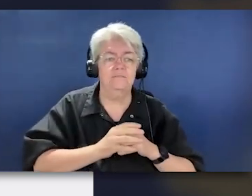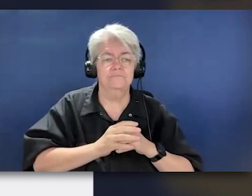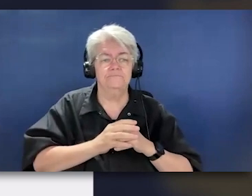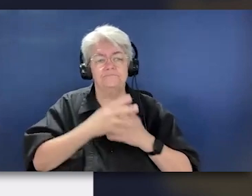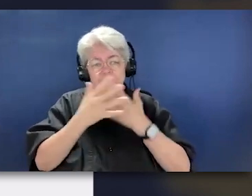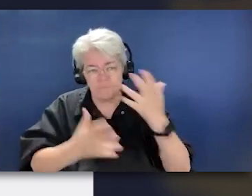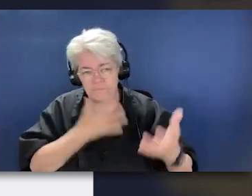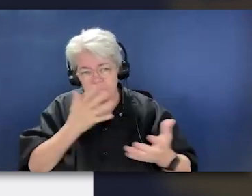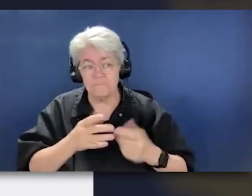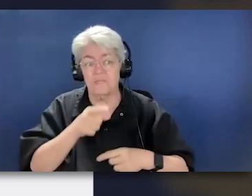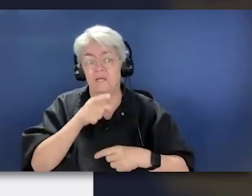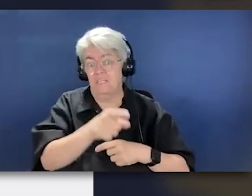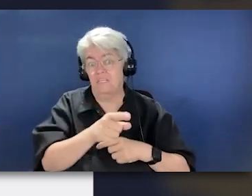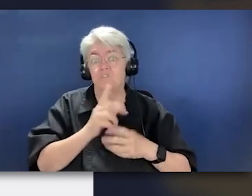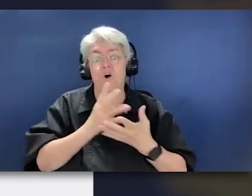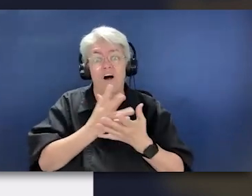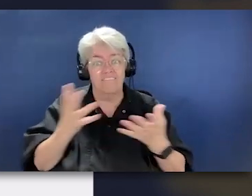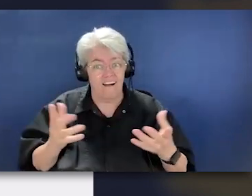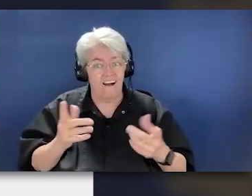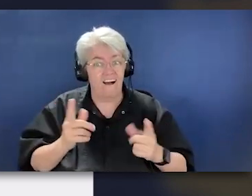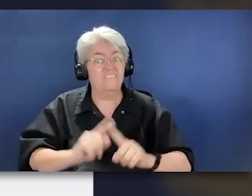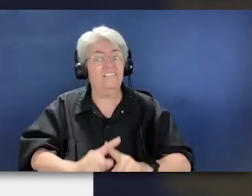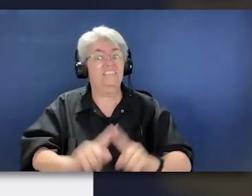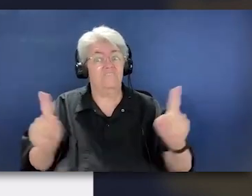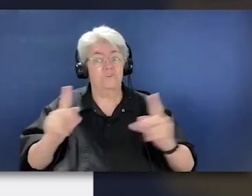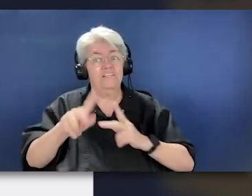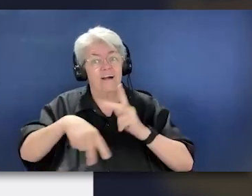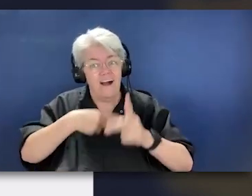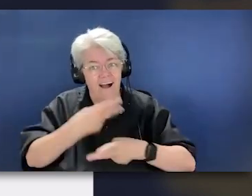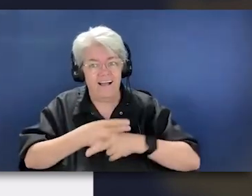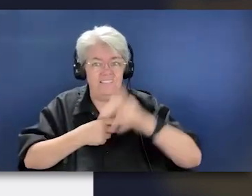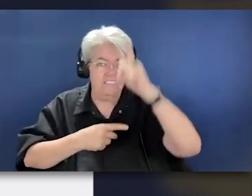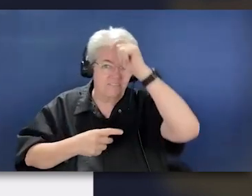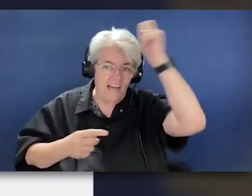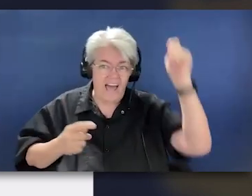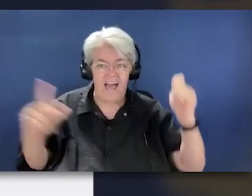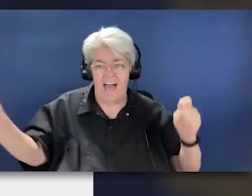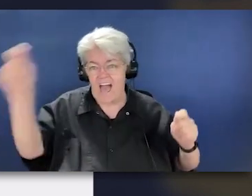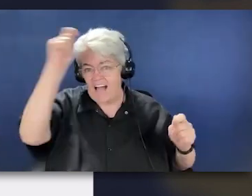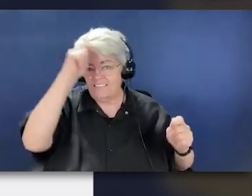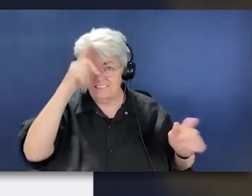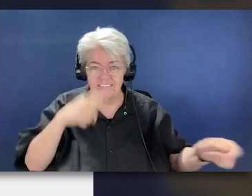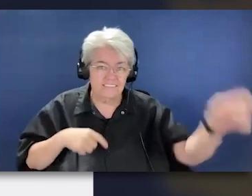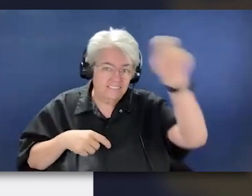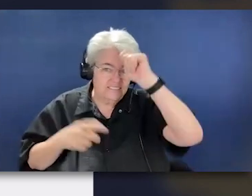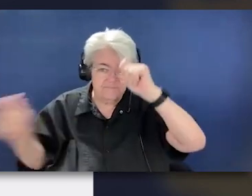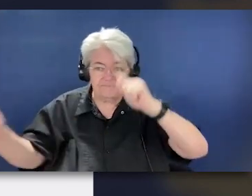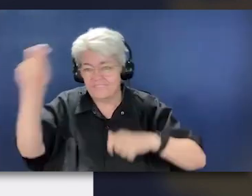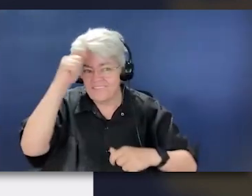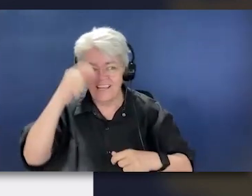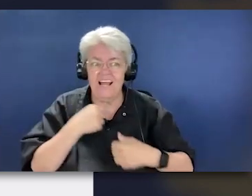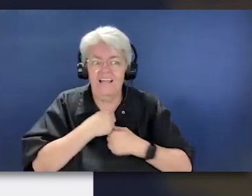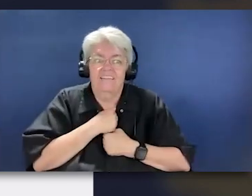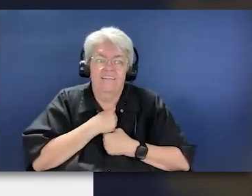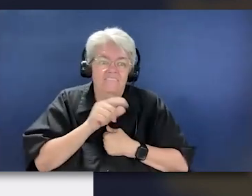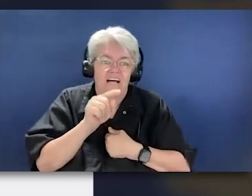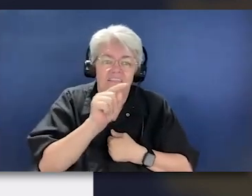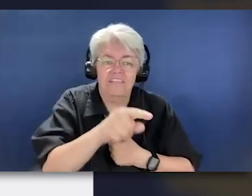are a great many hats, and I love the richness of this because I believe that, and part of this